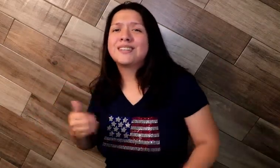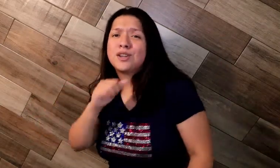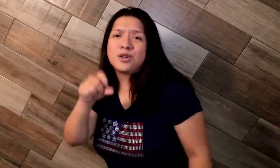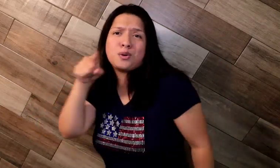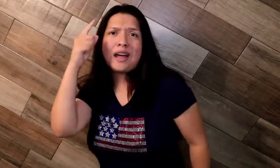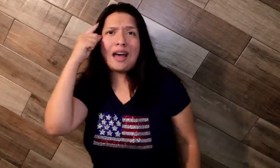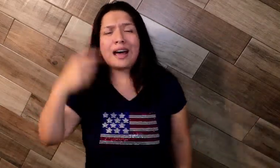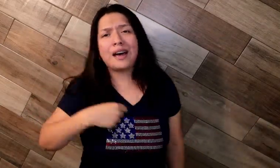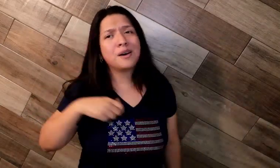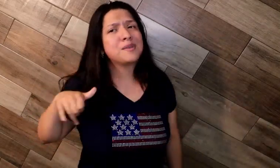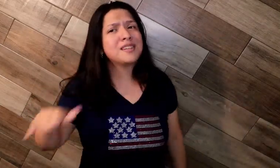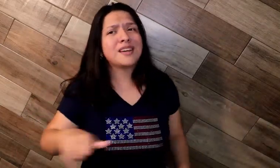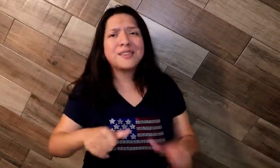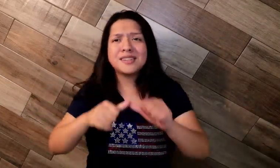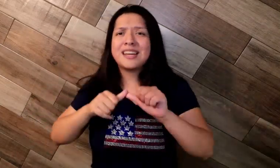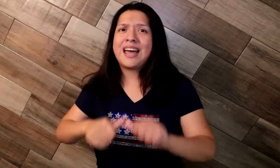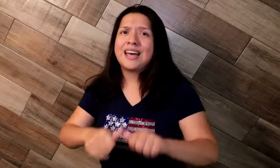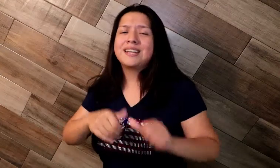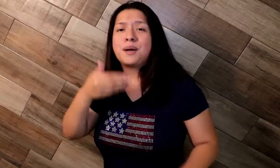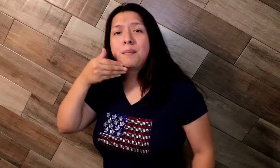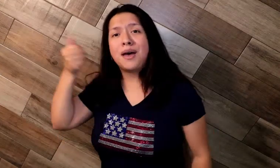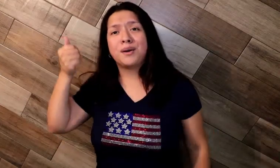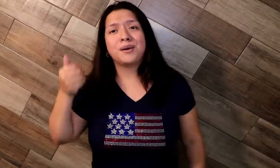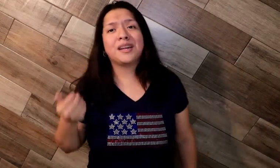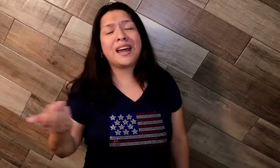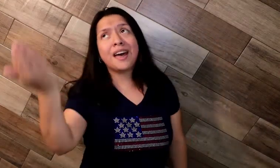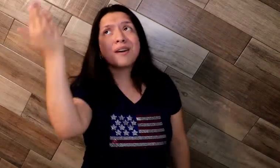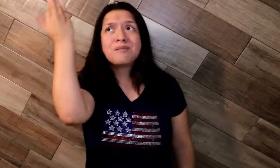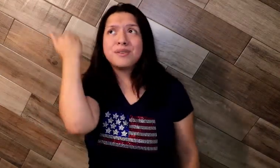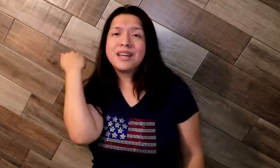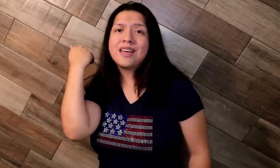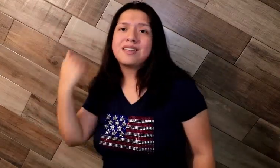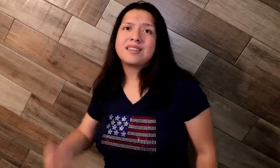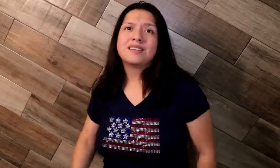Don't you know that I'm still standing better than I ever did